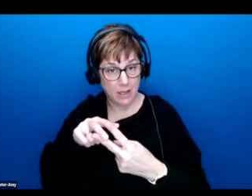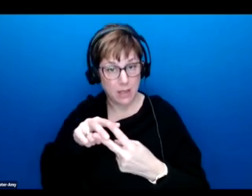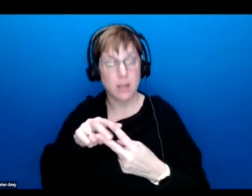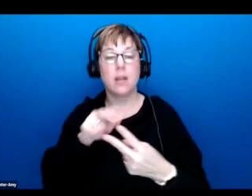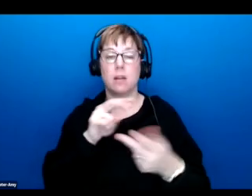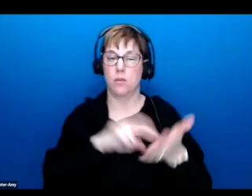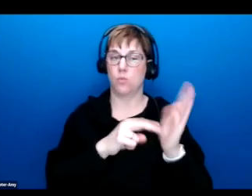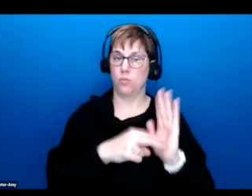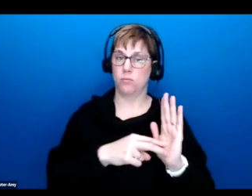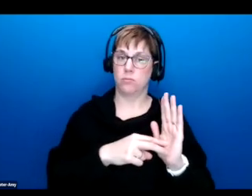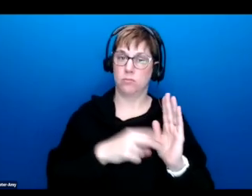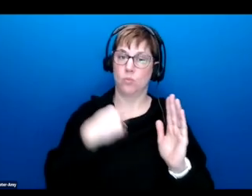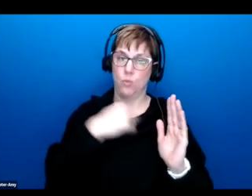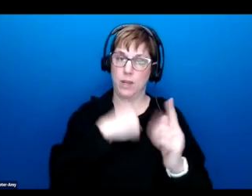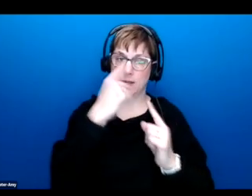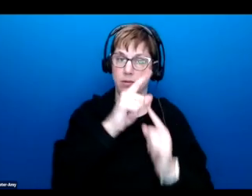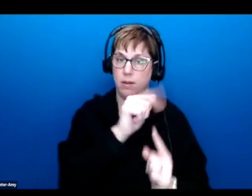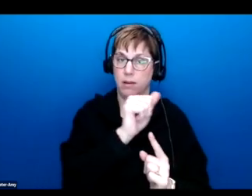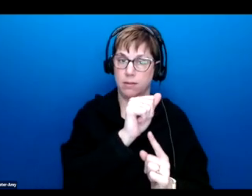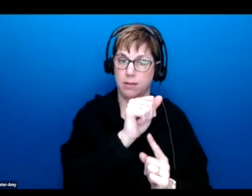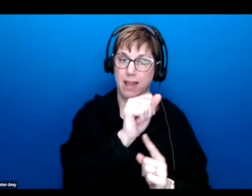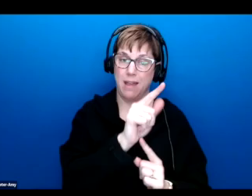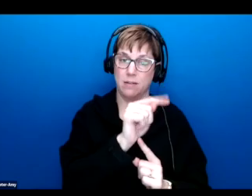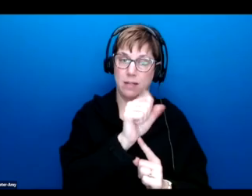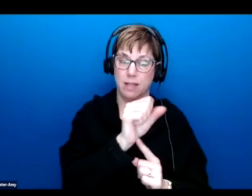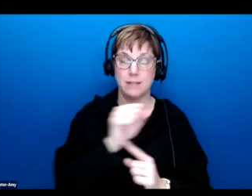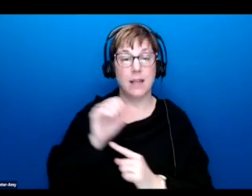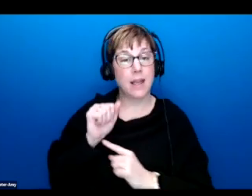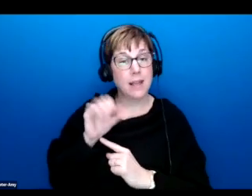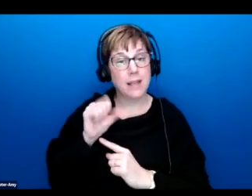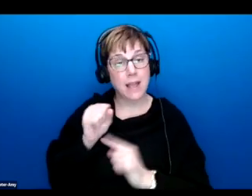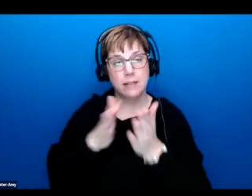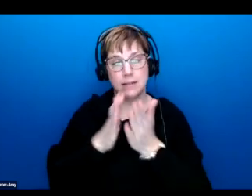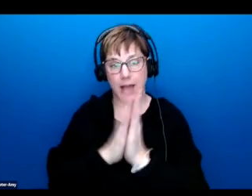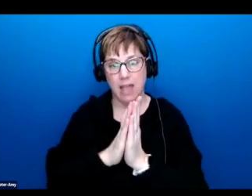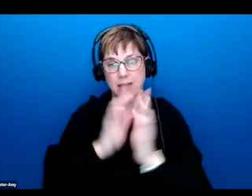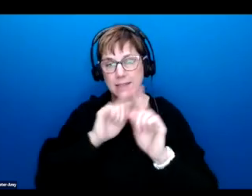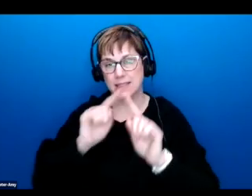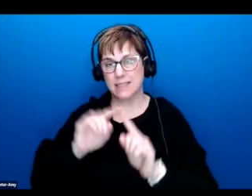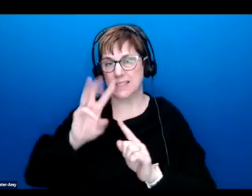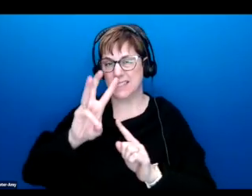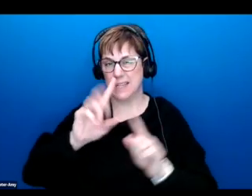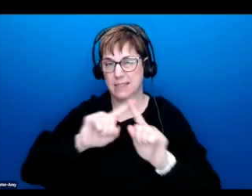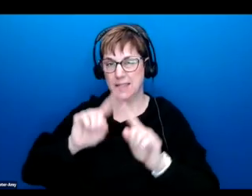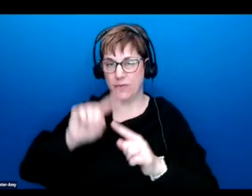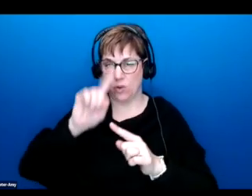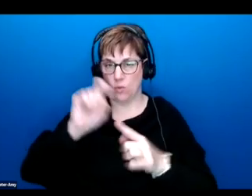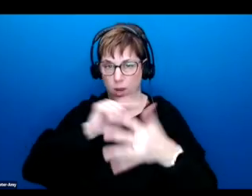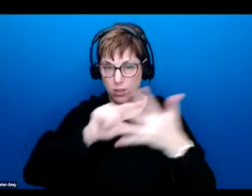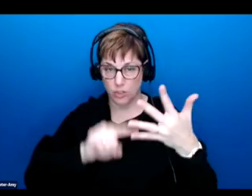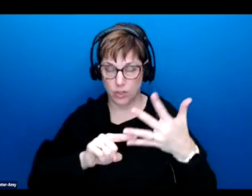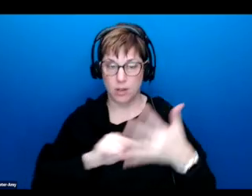The ACS asks a series of six different questions. The one on self care,